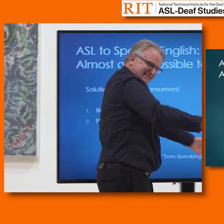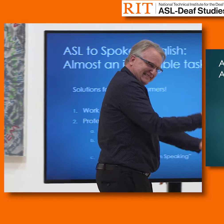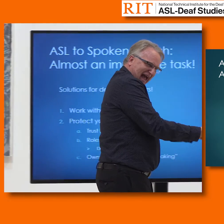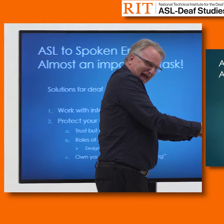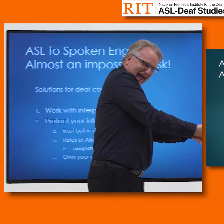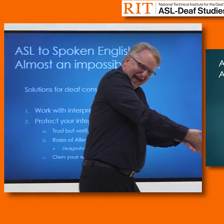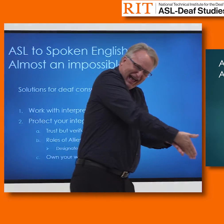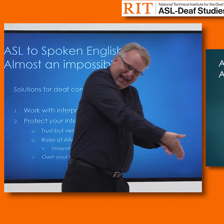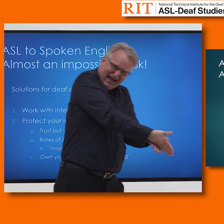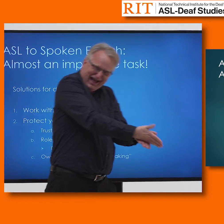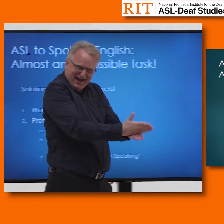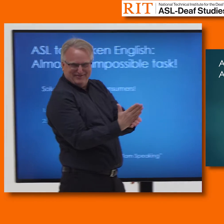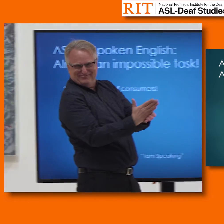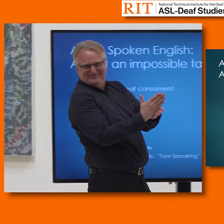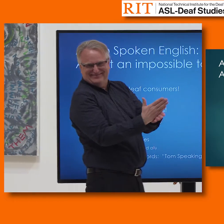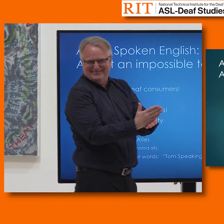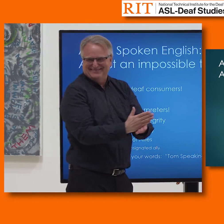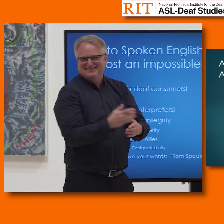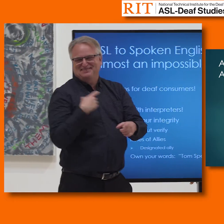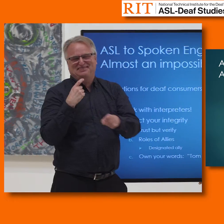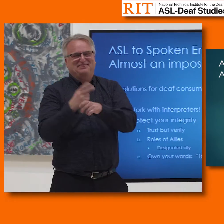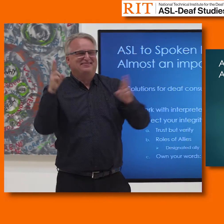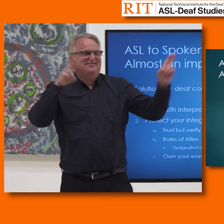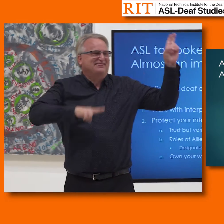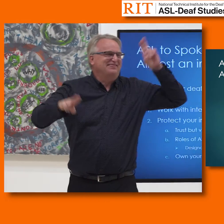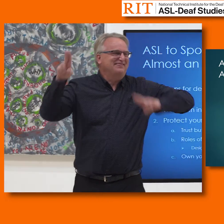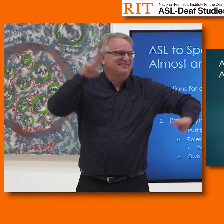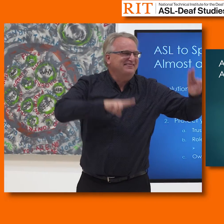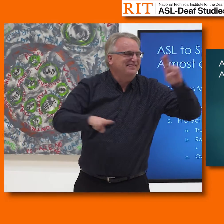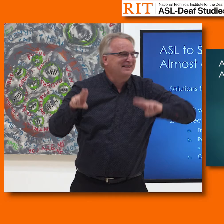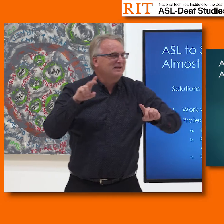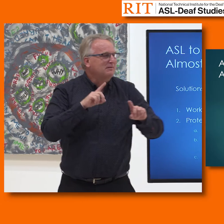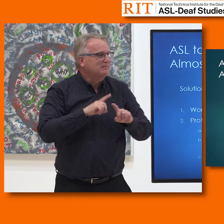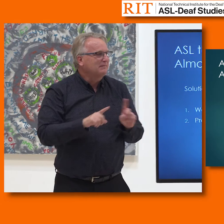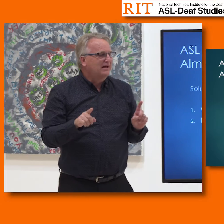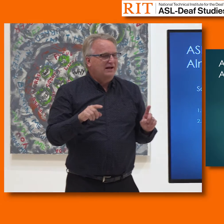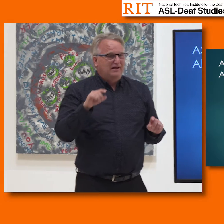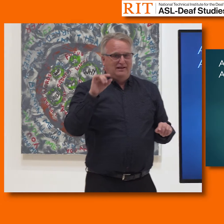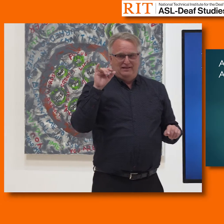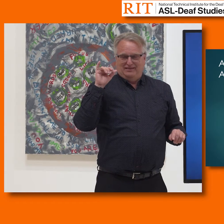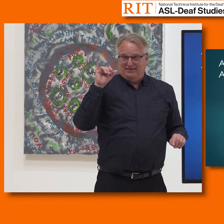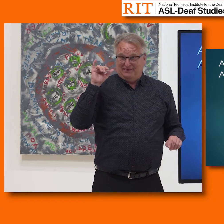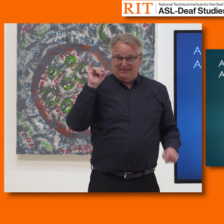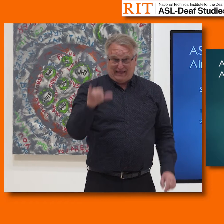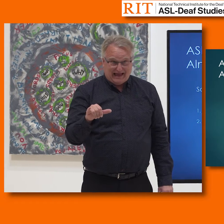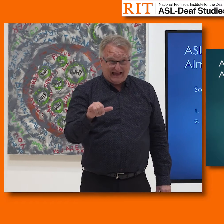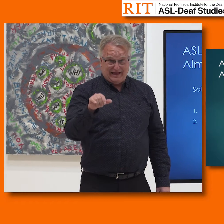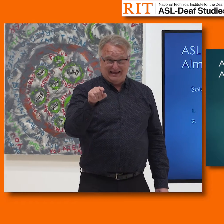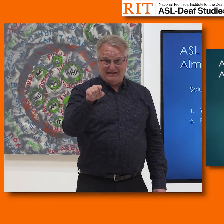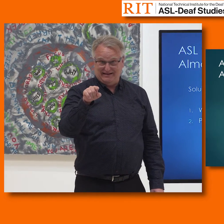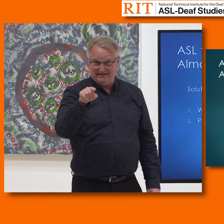and I'm going to dive nose first onto the stage." And we were having the most fun figuring out how she was going to do that.